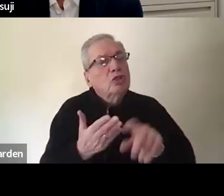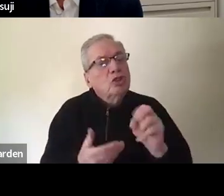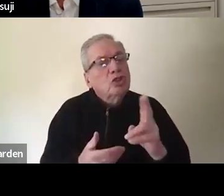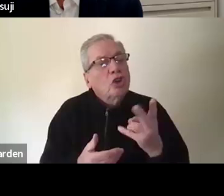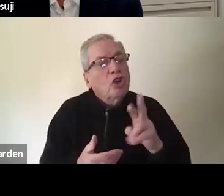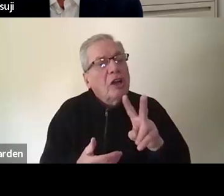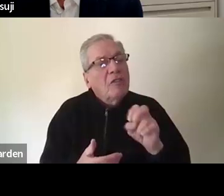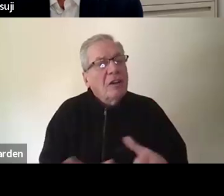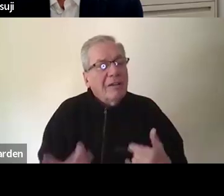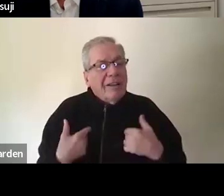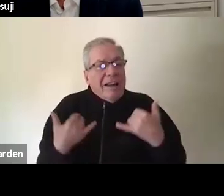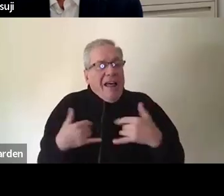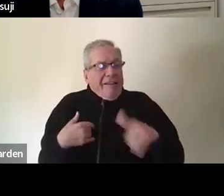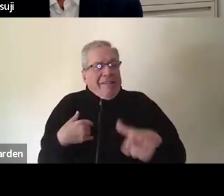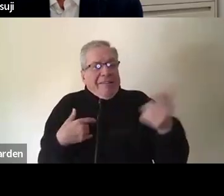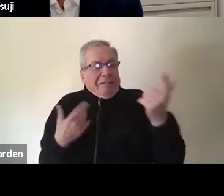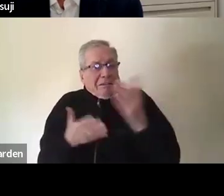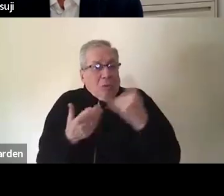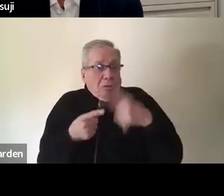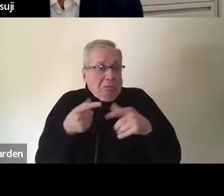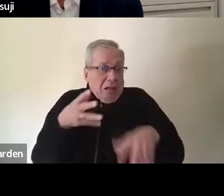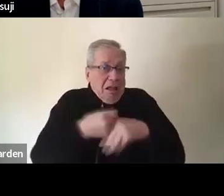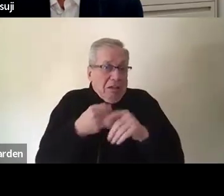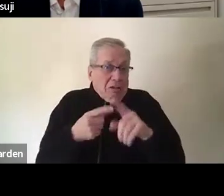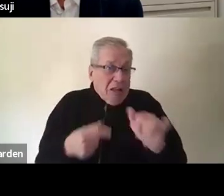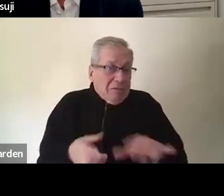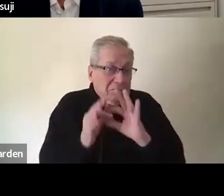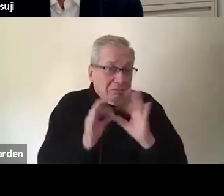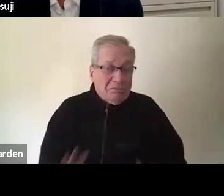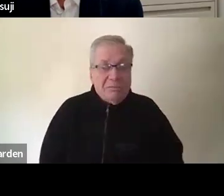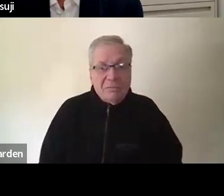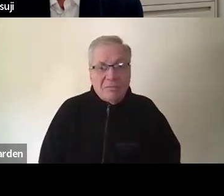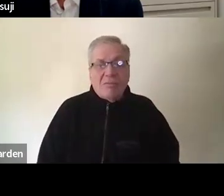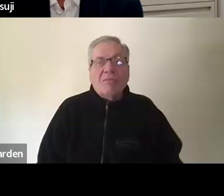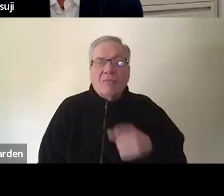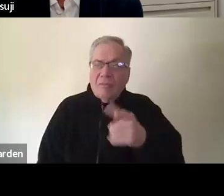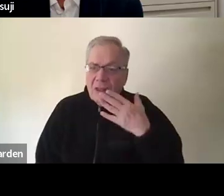I will let someone else add to it. >> MERCY MUGO: Thank you. Diana,